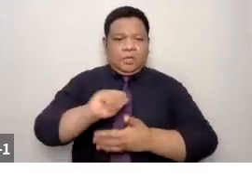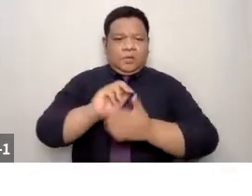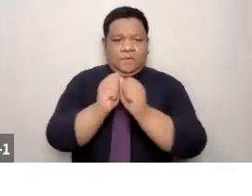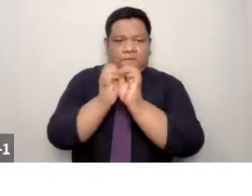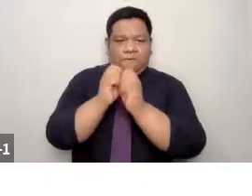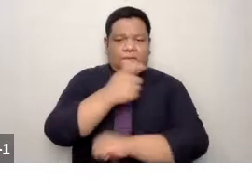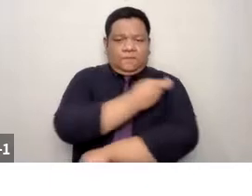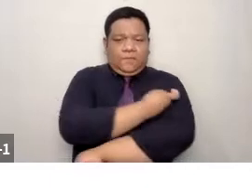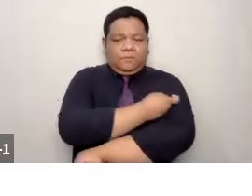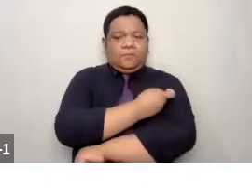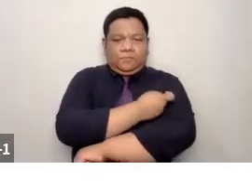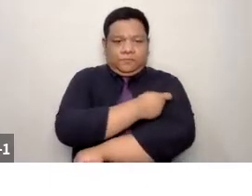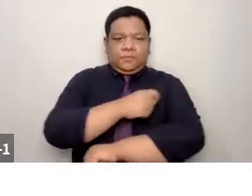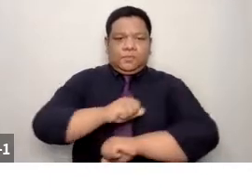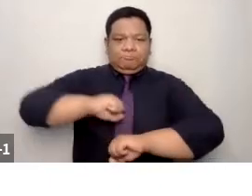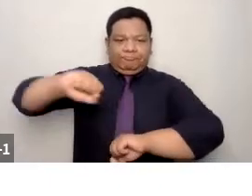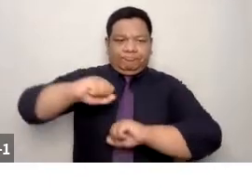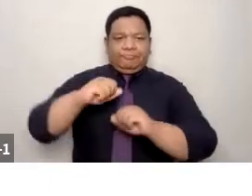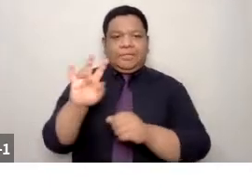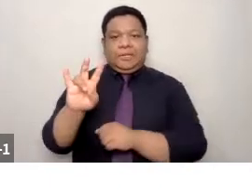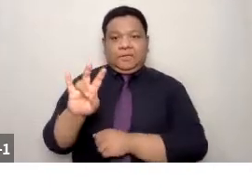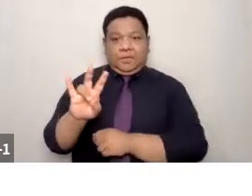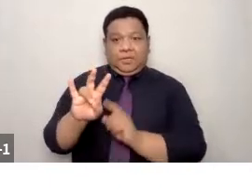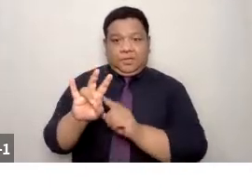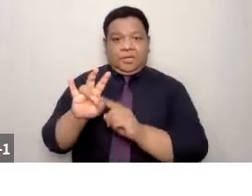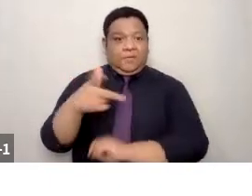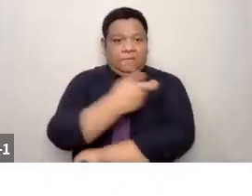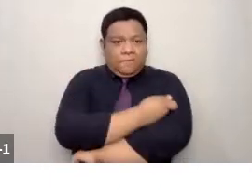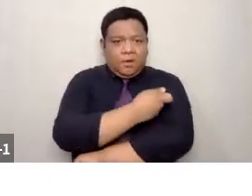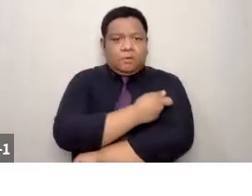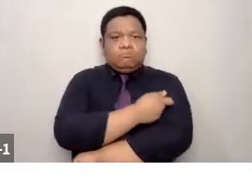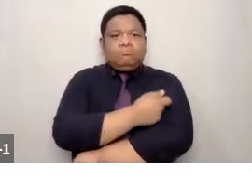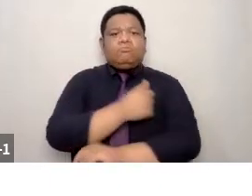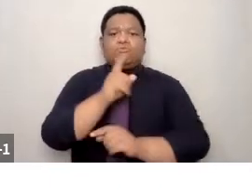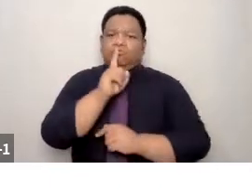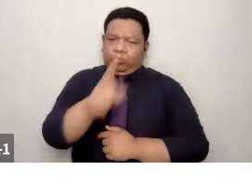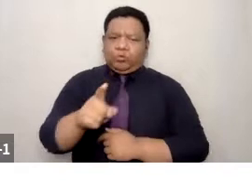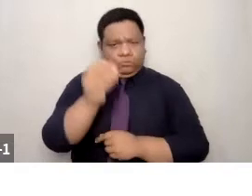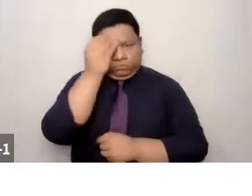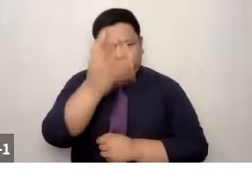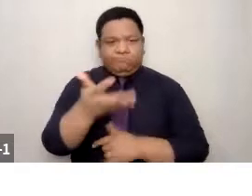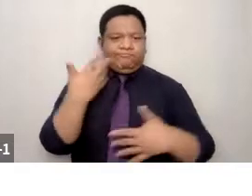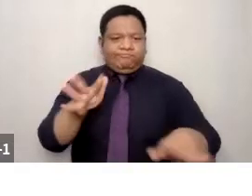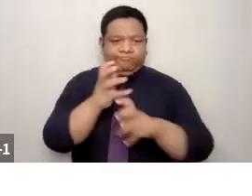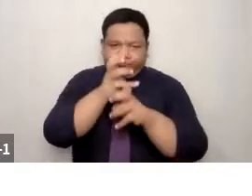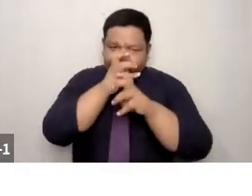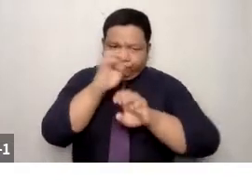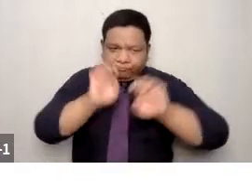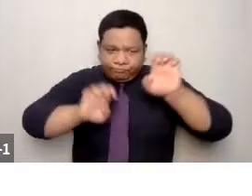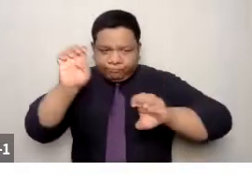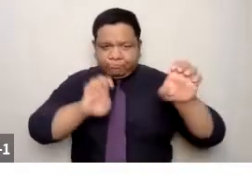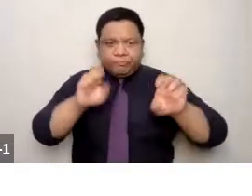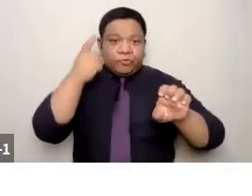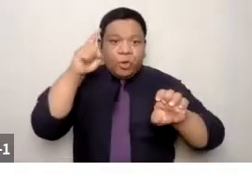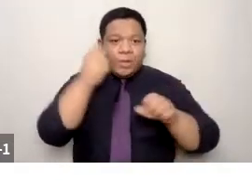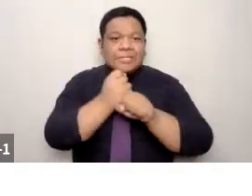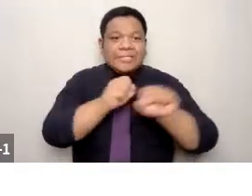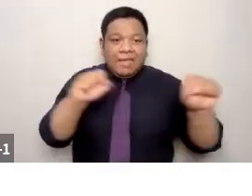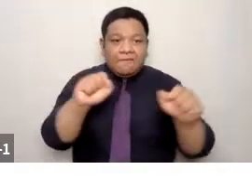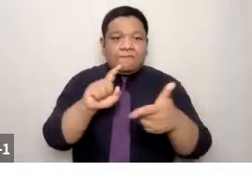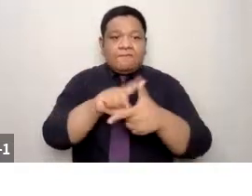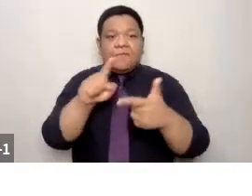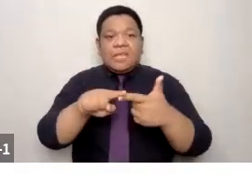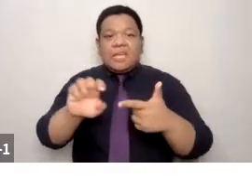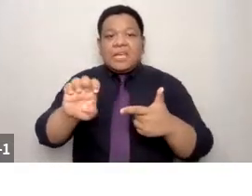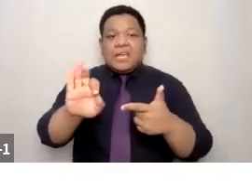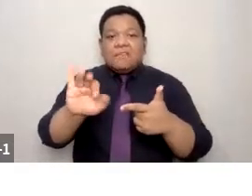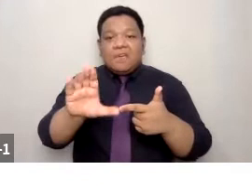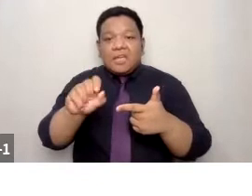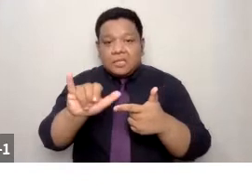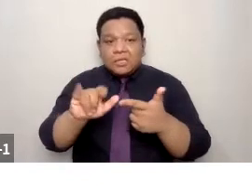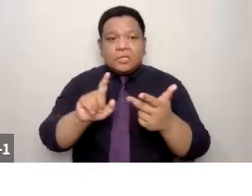These vaccines, I assure you, went through the stringent process of evaluation for safety, efficacy, immunogenicity, stability